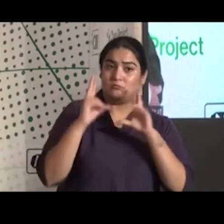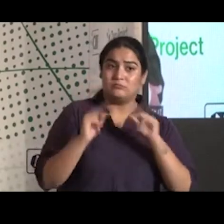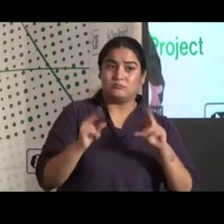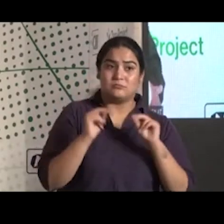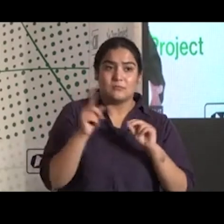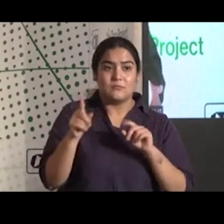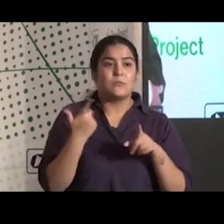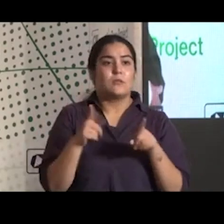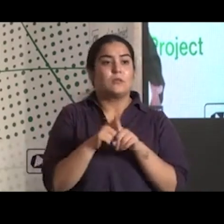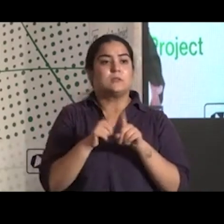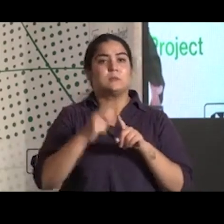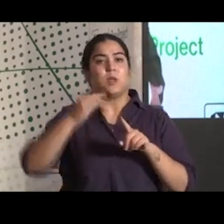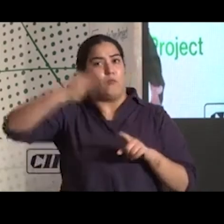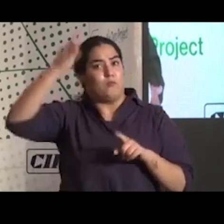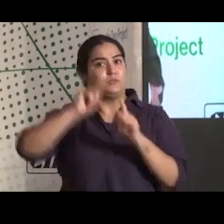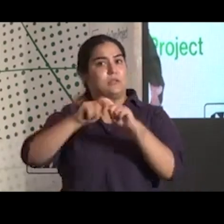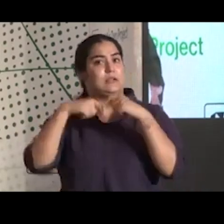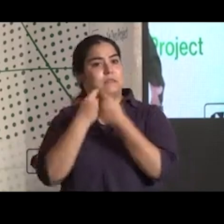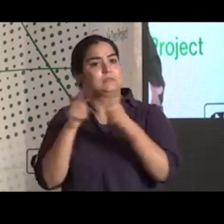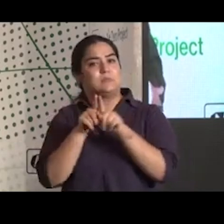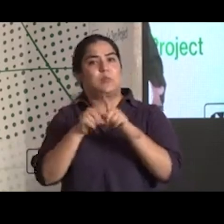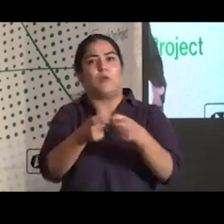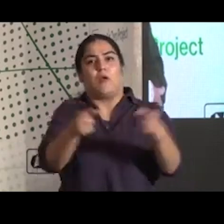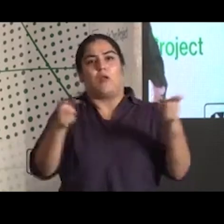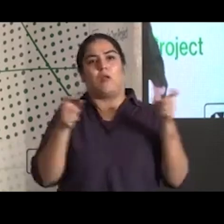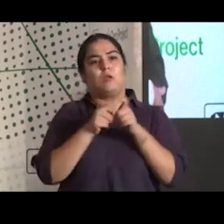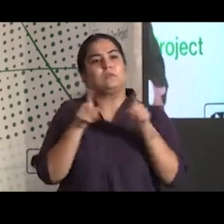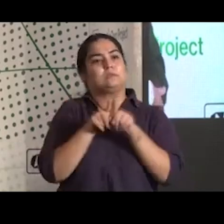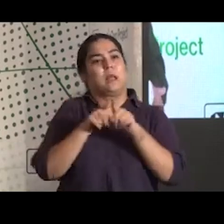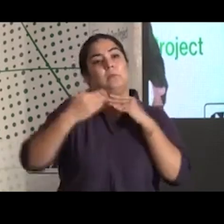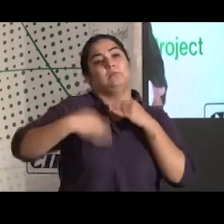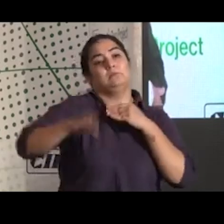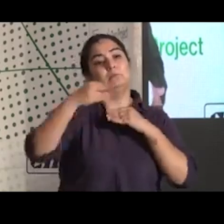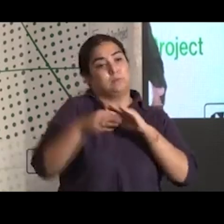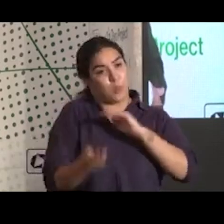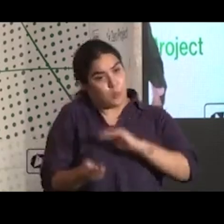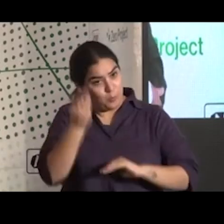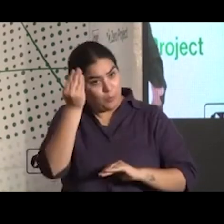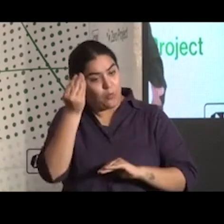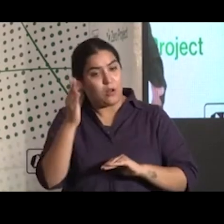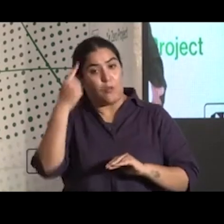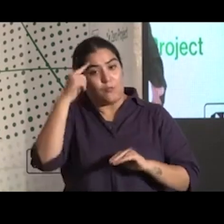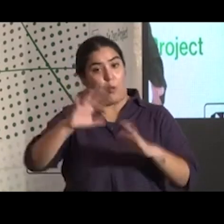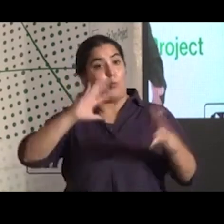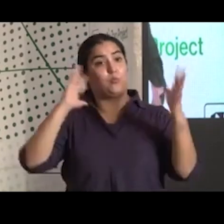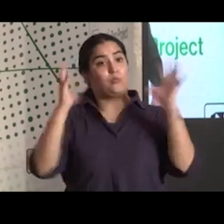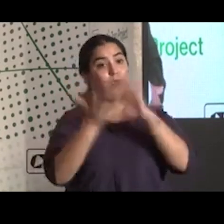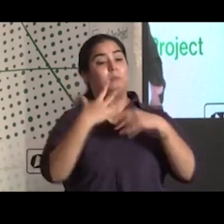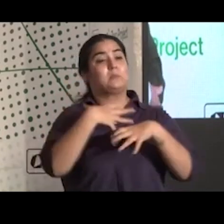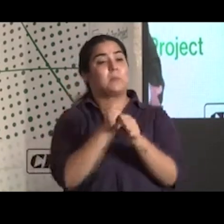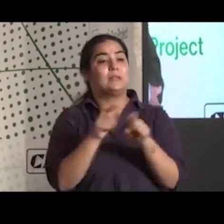more such meetings, more such conferences are going to make a world barrier free.